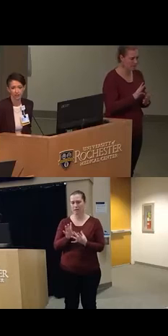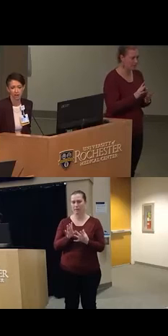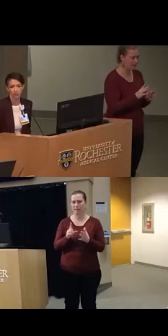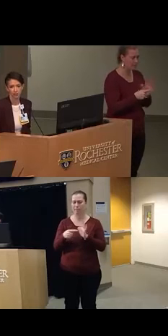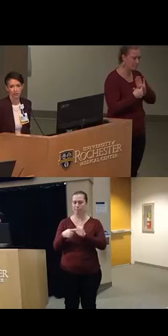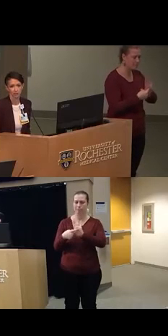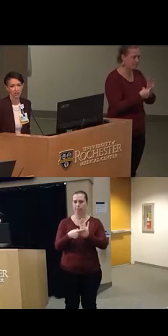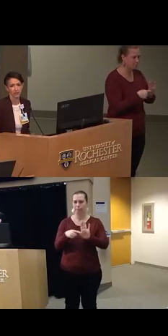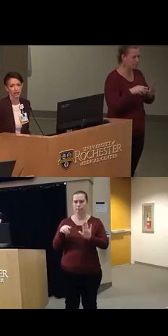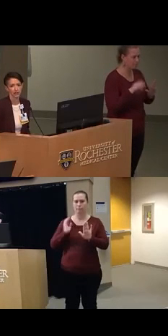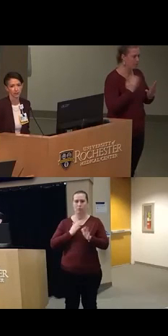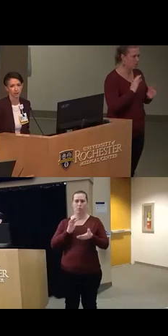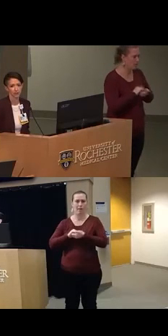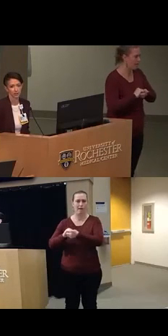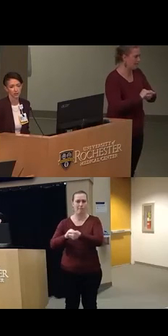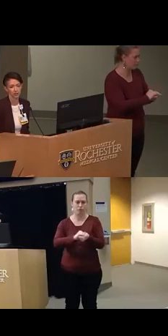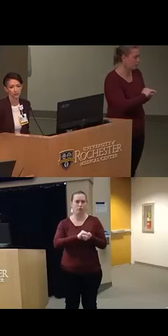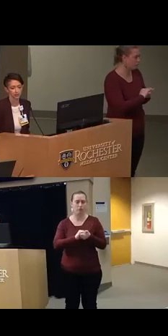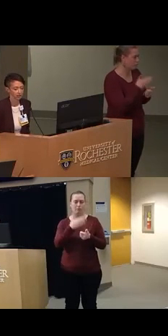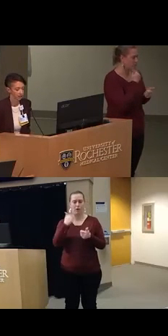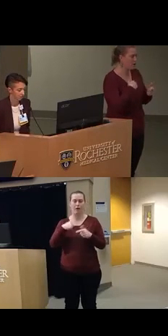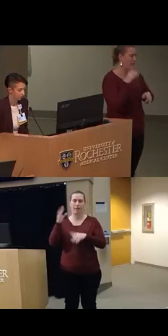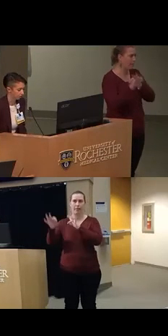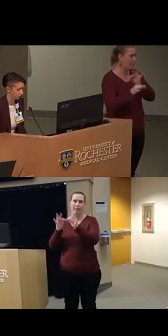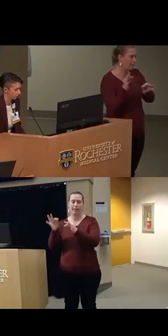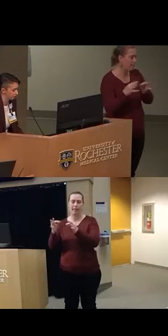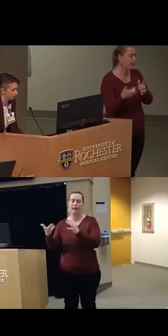our collaboration better than I could describe it to you and this is related to work that we've done